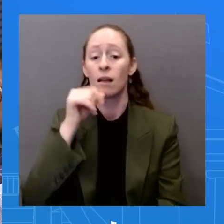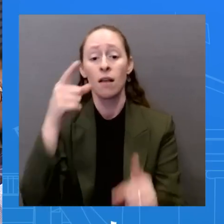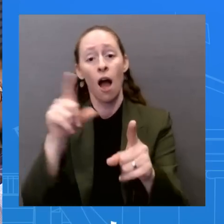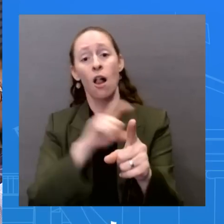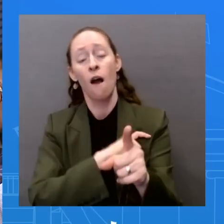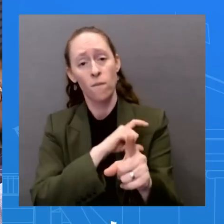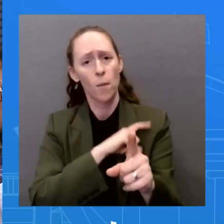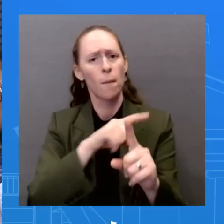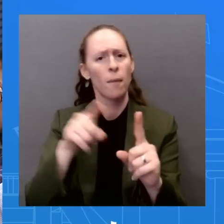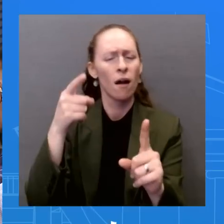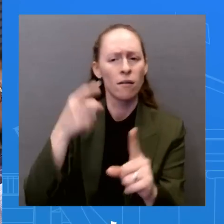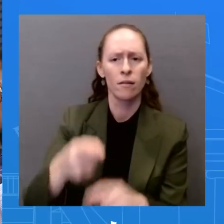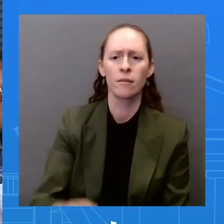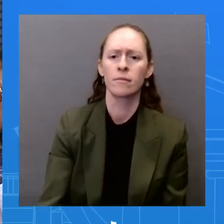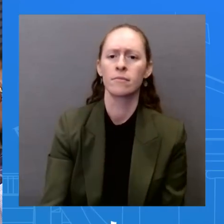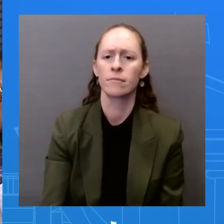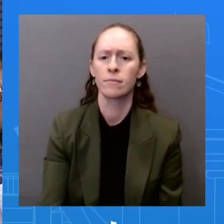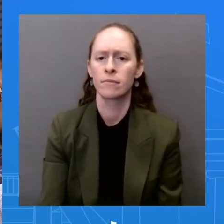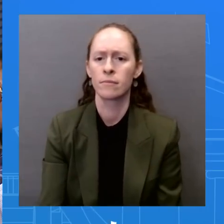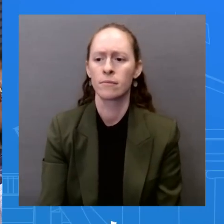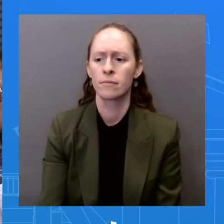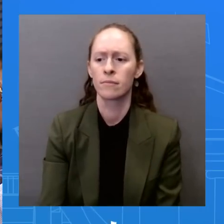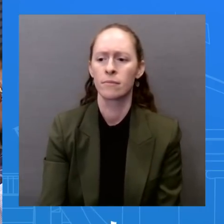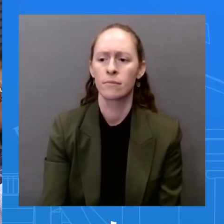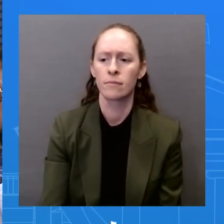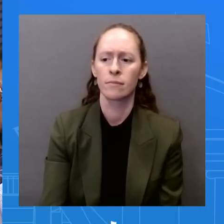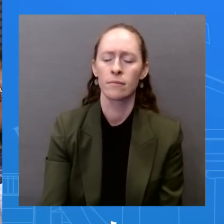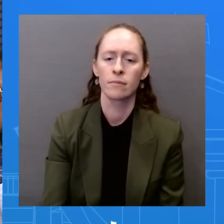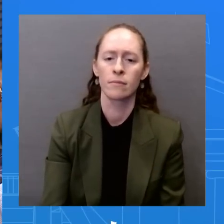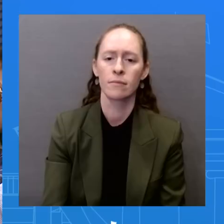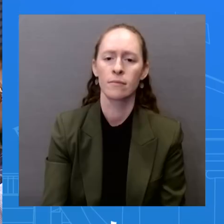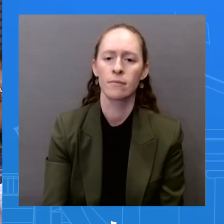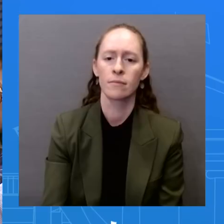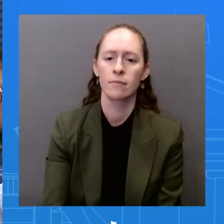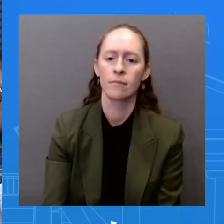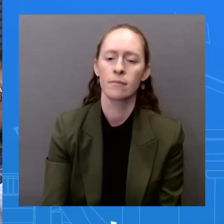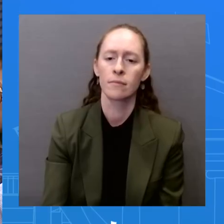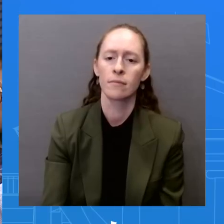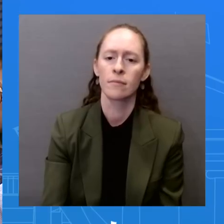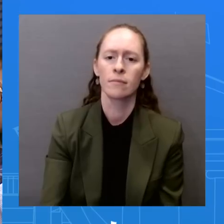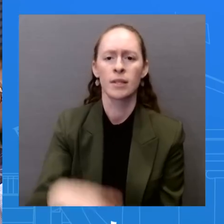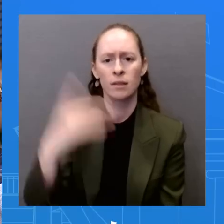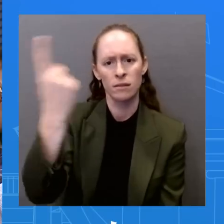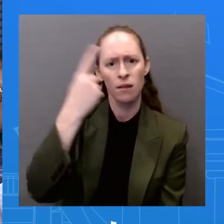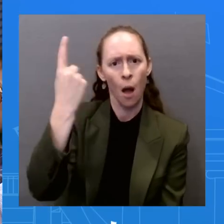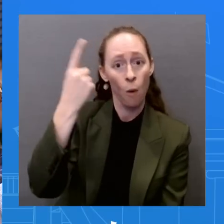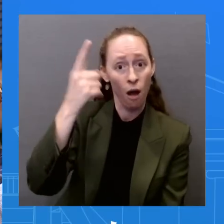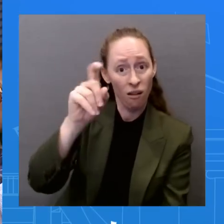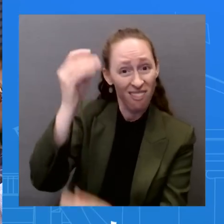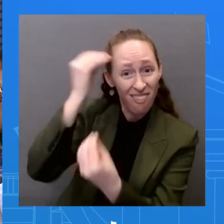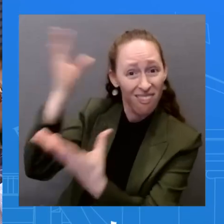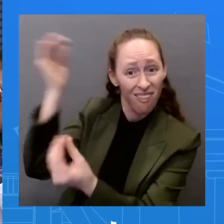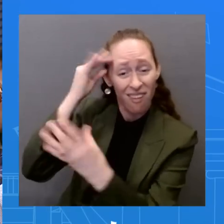on what kind of national security damage might have been happening because of a security breach in South Florida,